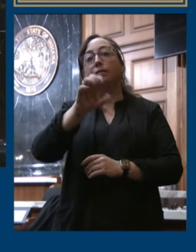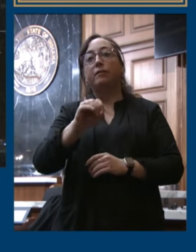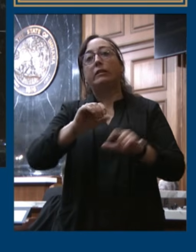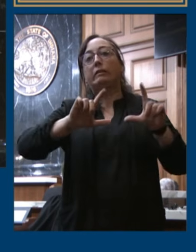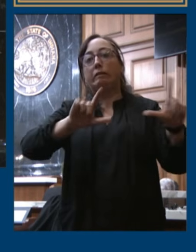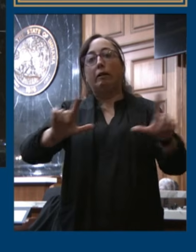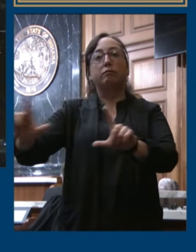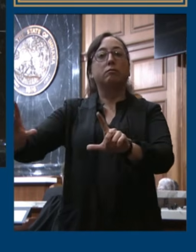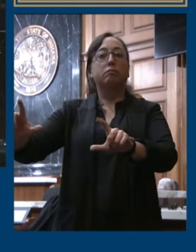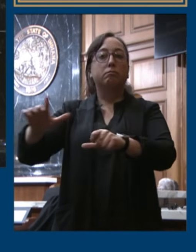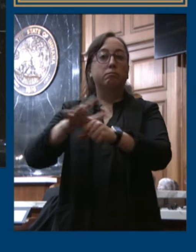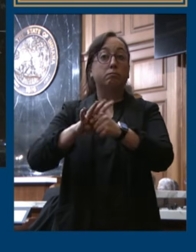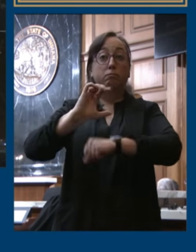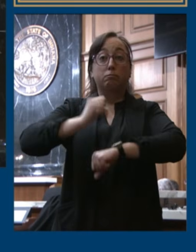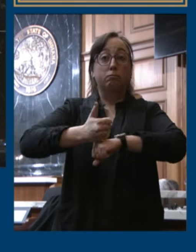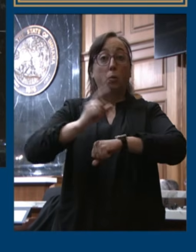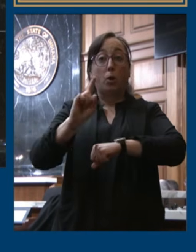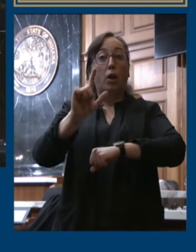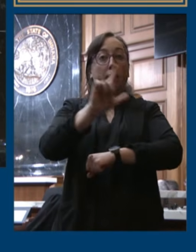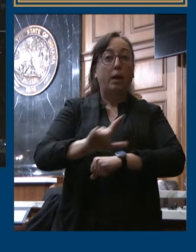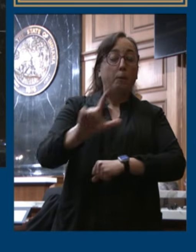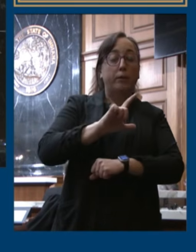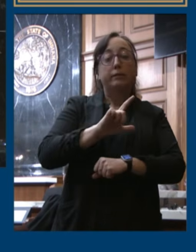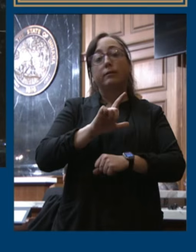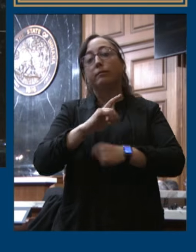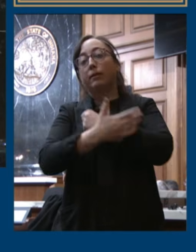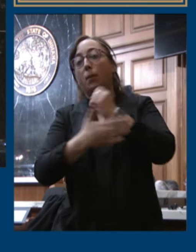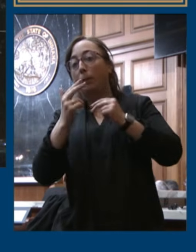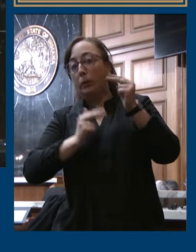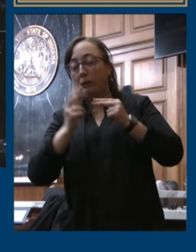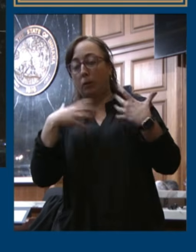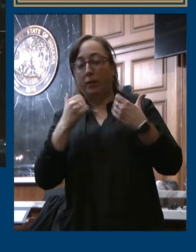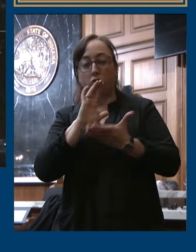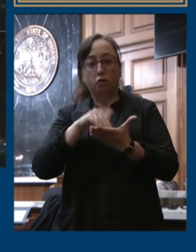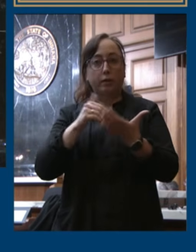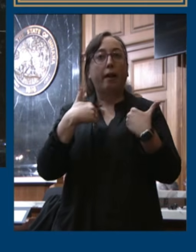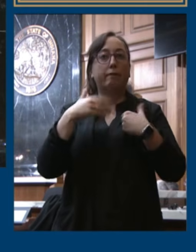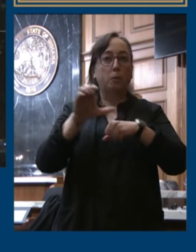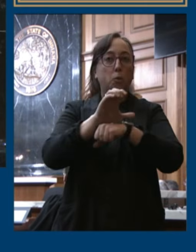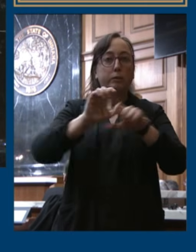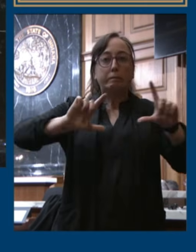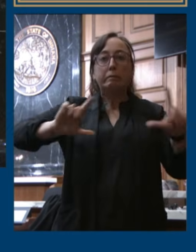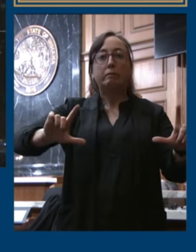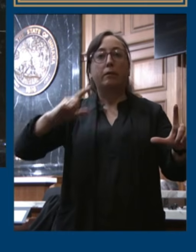LIBRARIES, COUNTY BUILDINGS, AND HEALTH CENTERS. AND THERE ARE IN-PERSON CLINICS TOO.